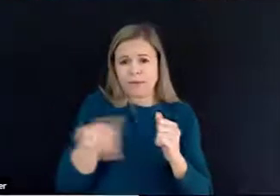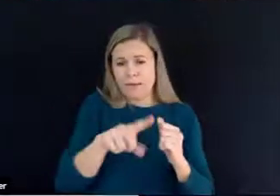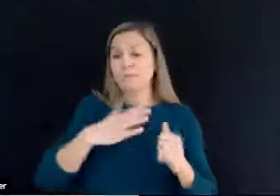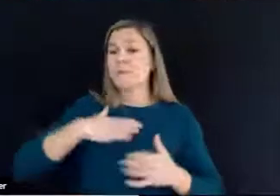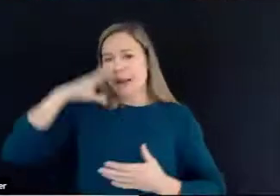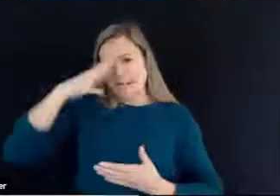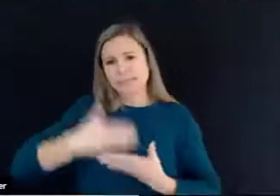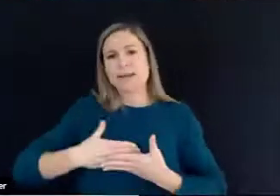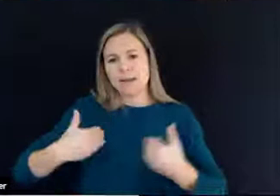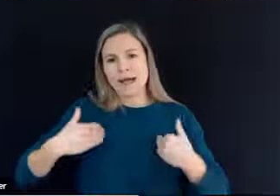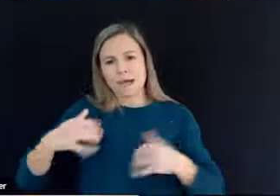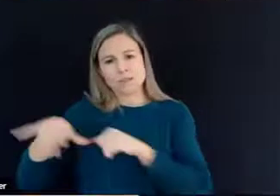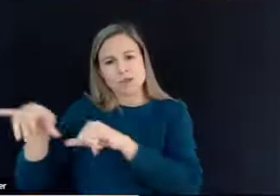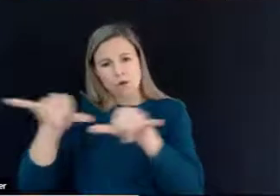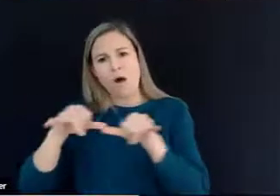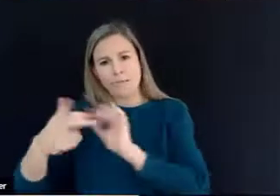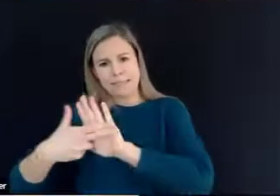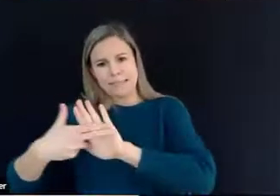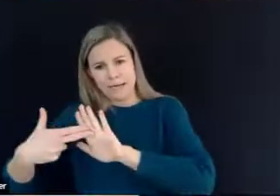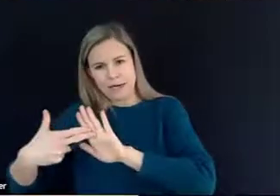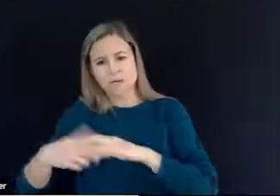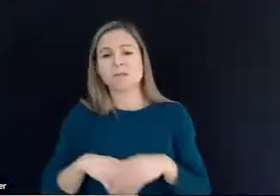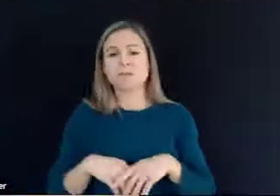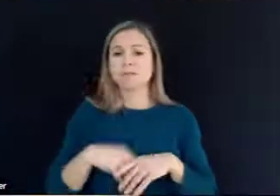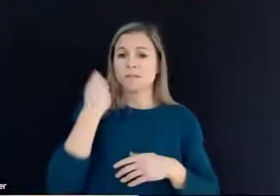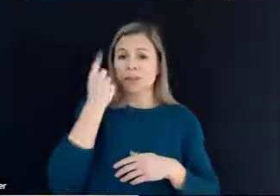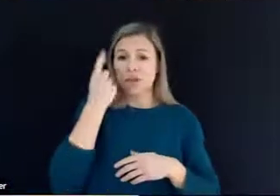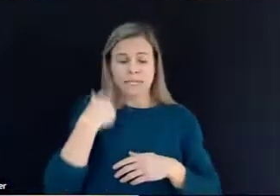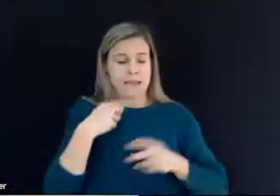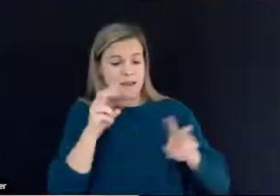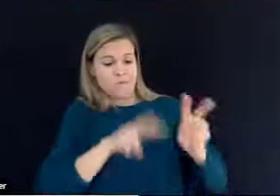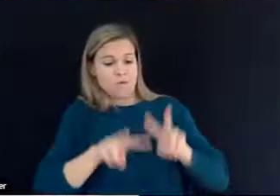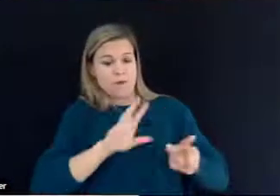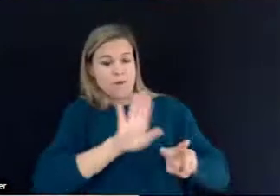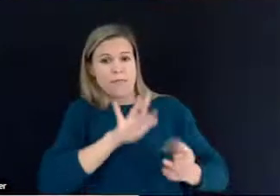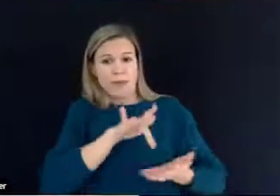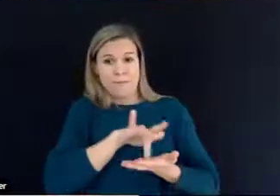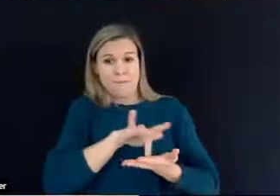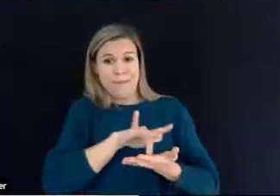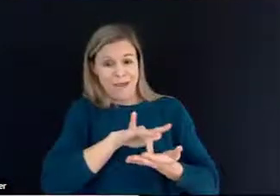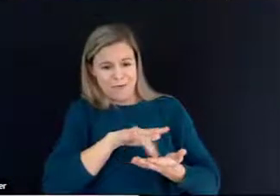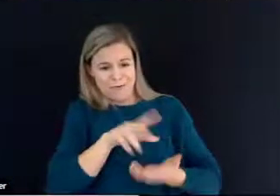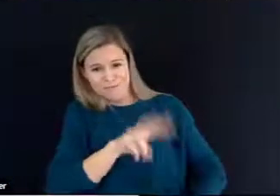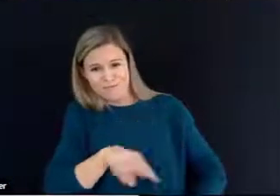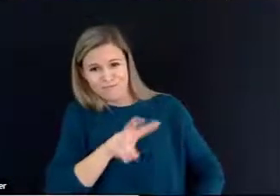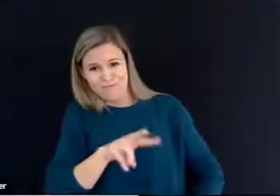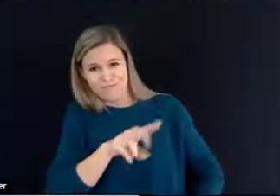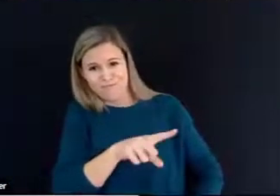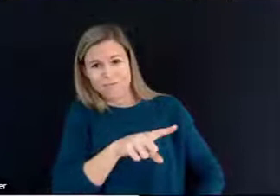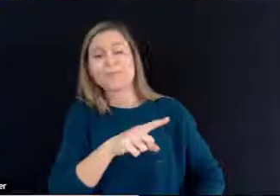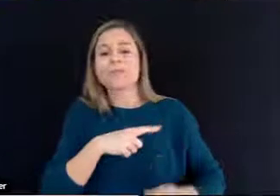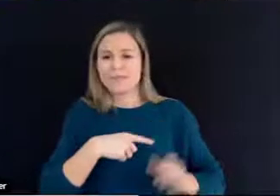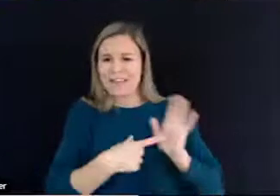Clinically our children present very differently. As I just shared, my son turned 21 years old on Friday,